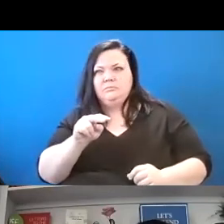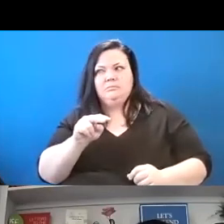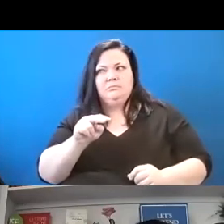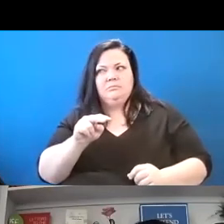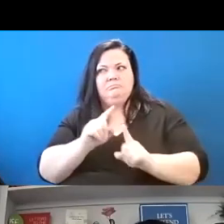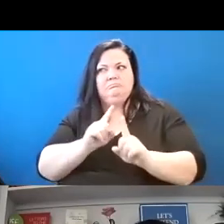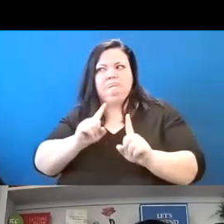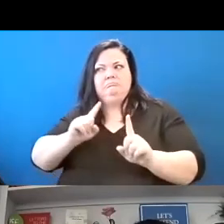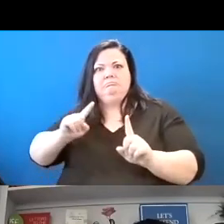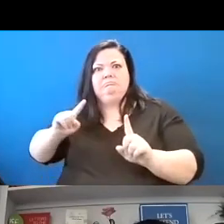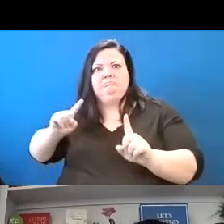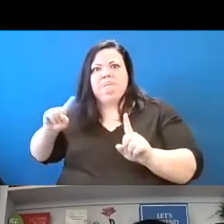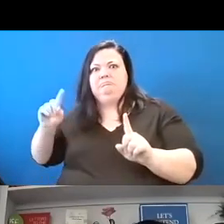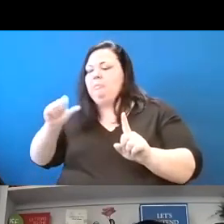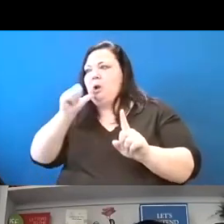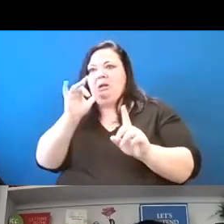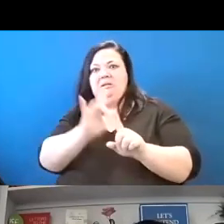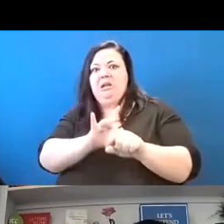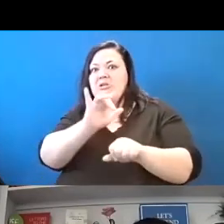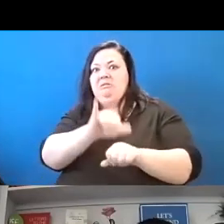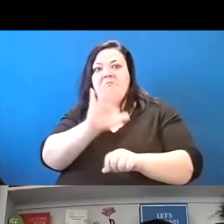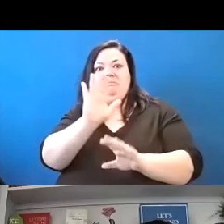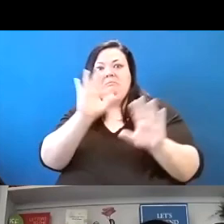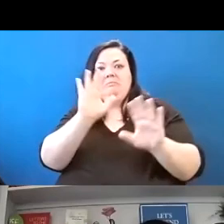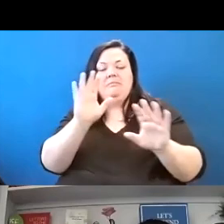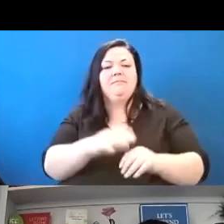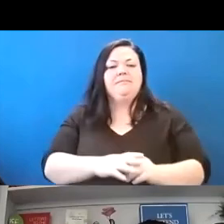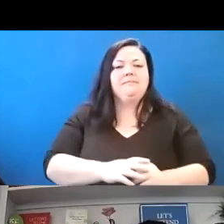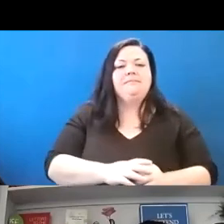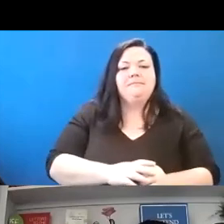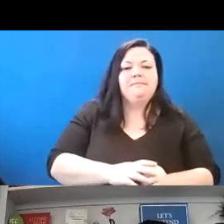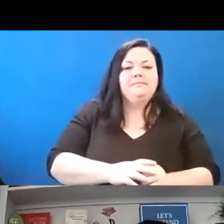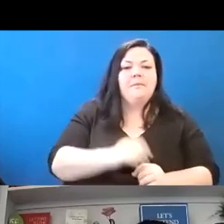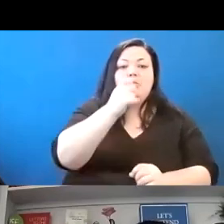we're not getting anywhere near whatever's going off there women all seem to get it they don't